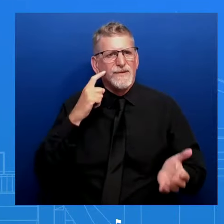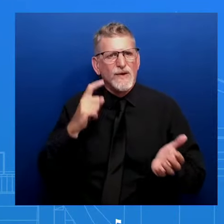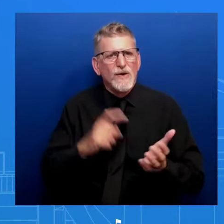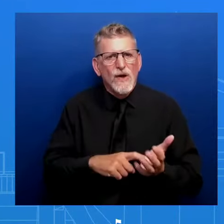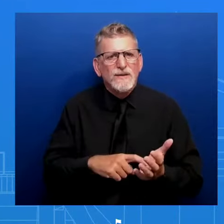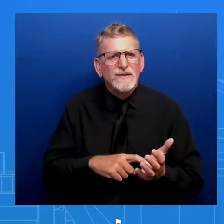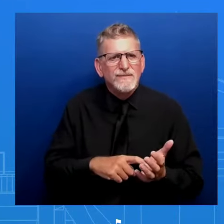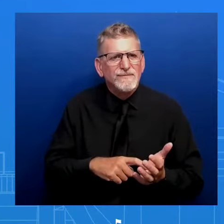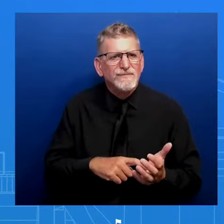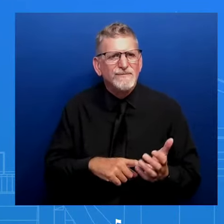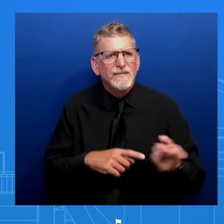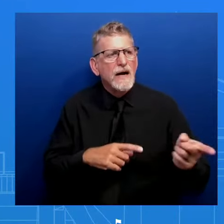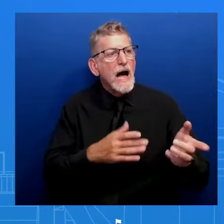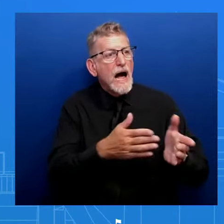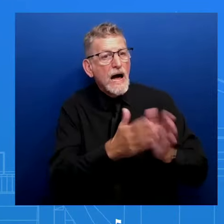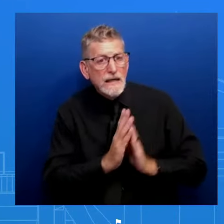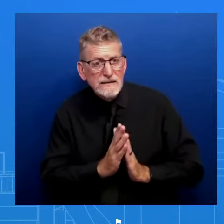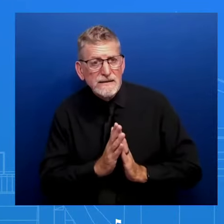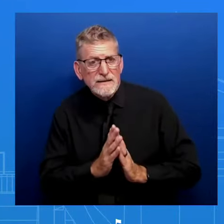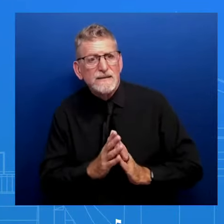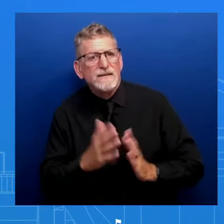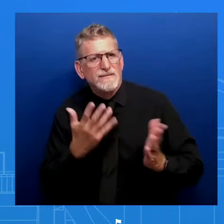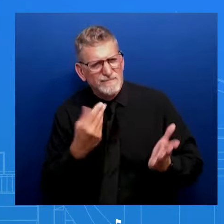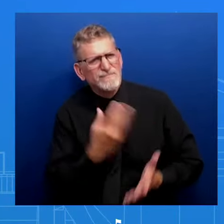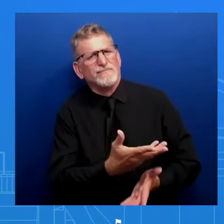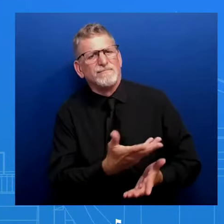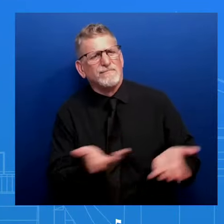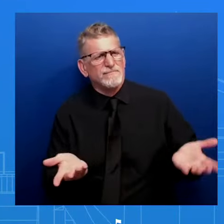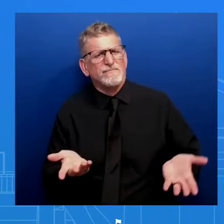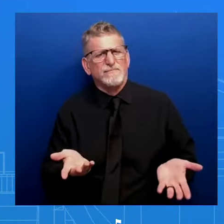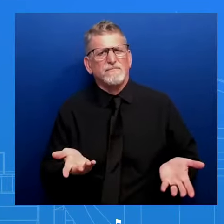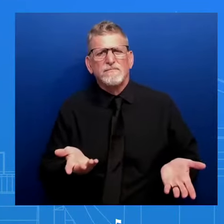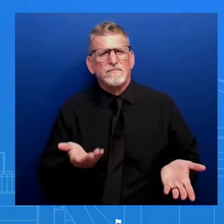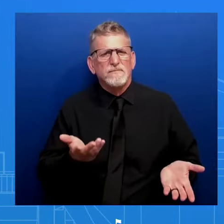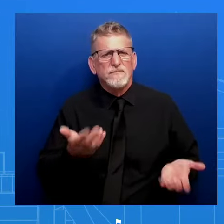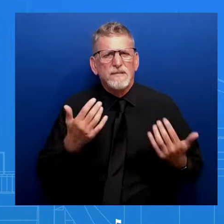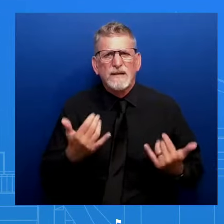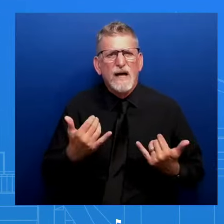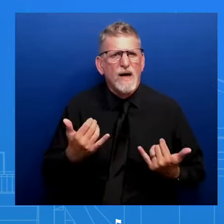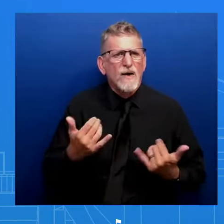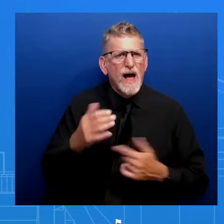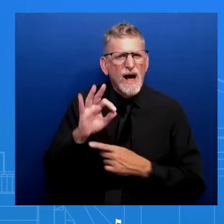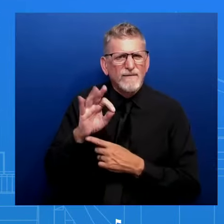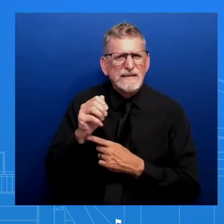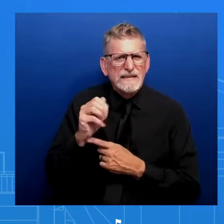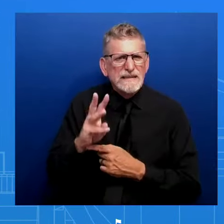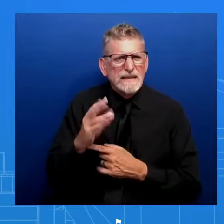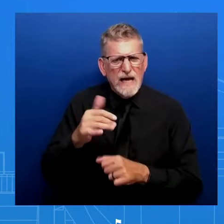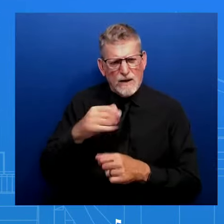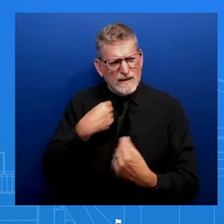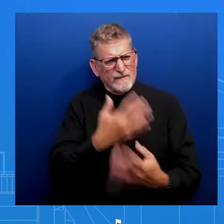And we've talked about F-16s; the training will begin sometime soon and hopefully thereafter followed by actual aircraft.